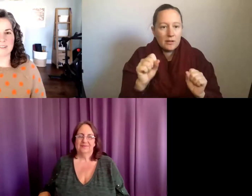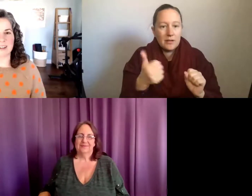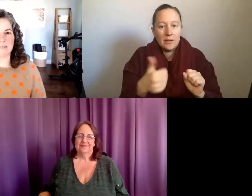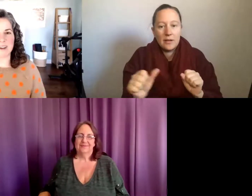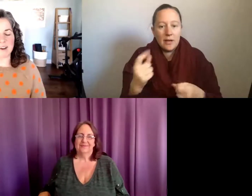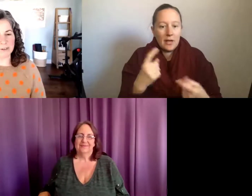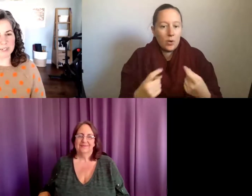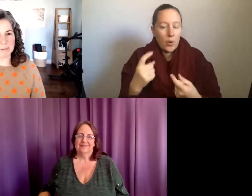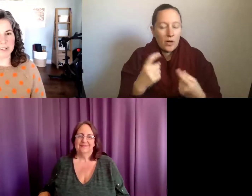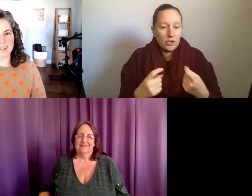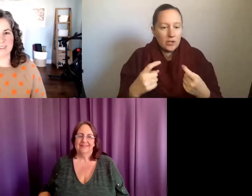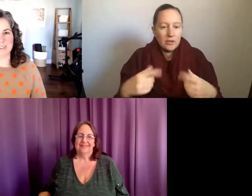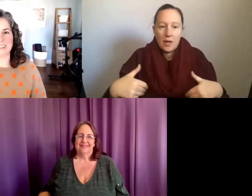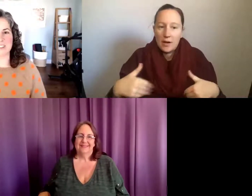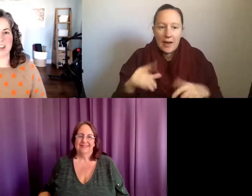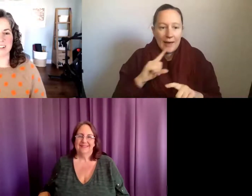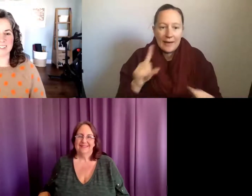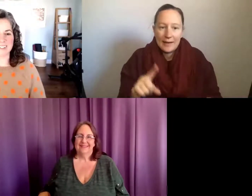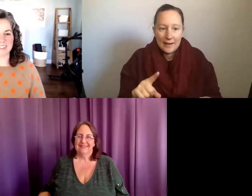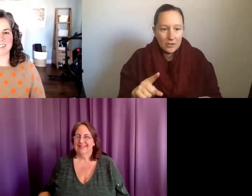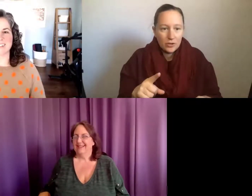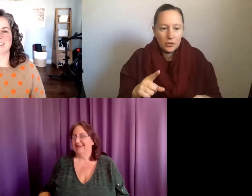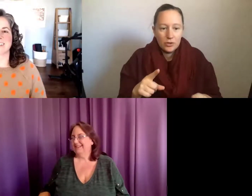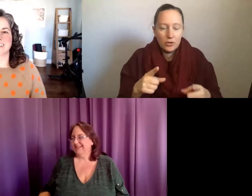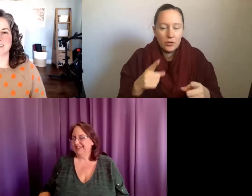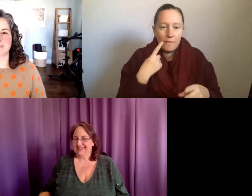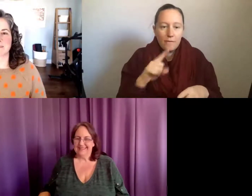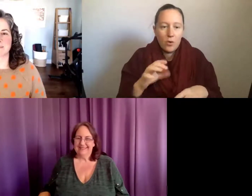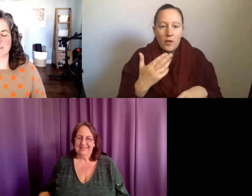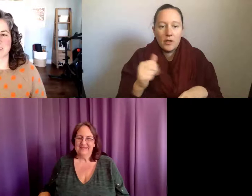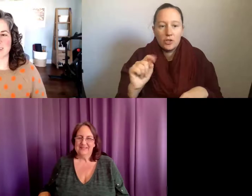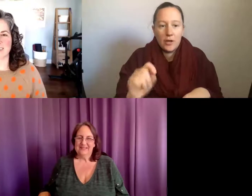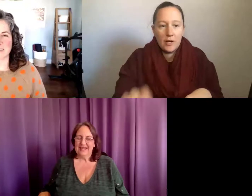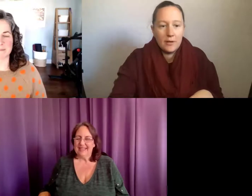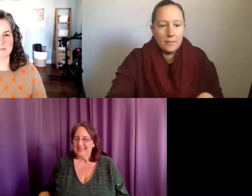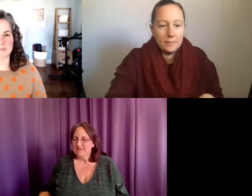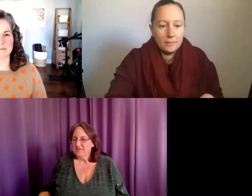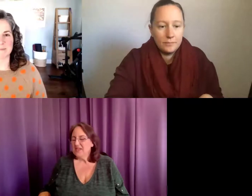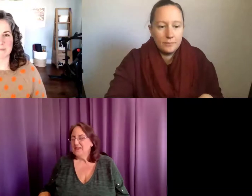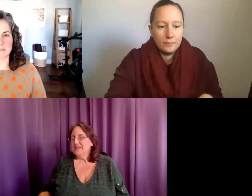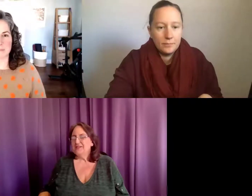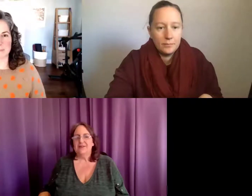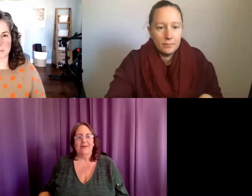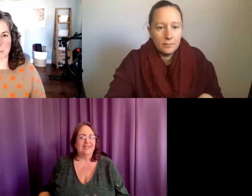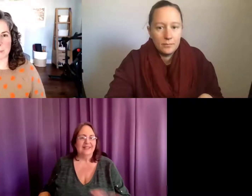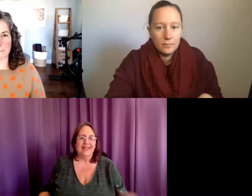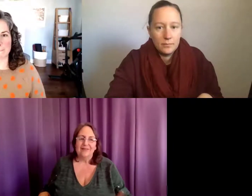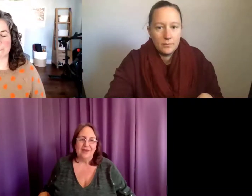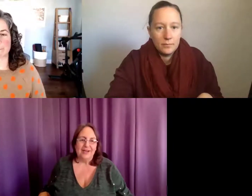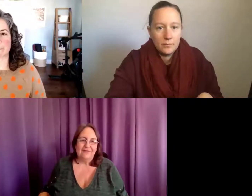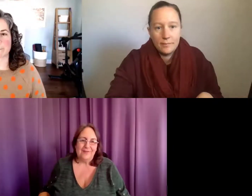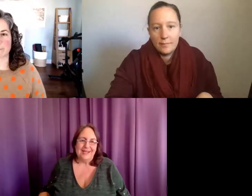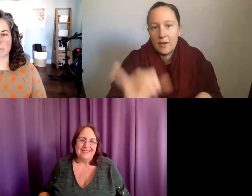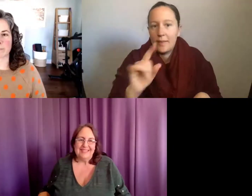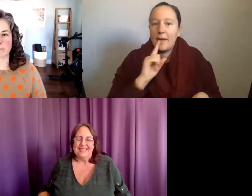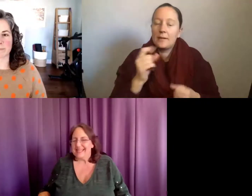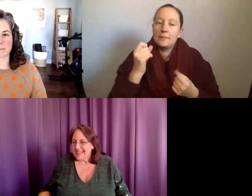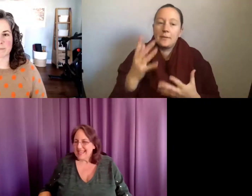that have not already been answer in the chat. Sheri Cummins: All right. Well, great. So, that was a lot of great information, Lisa.